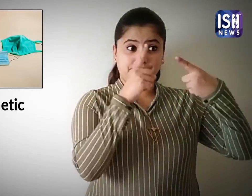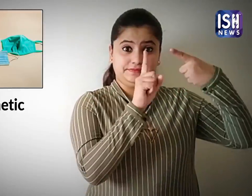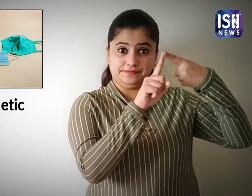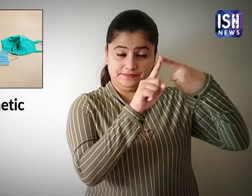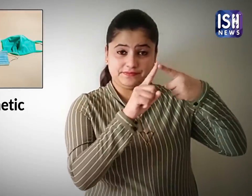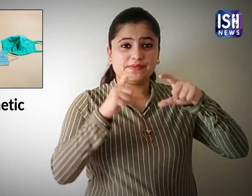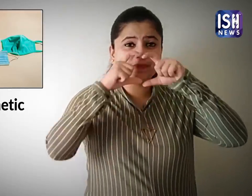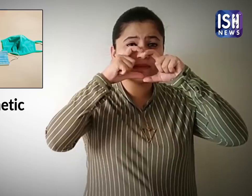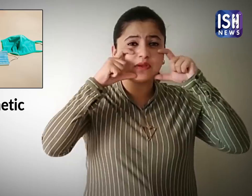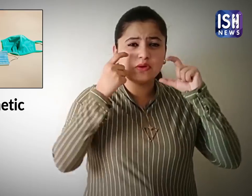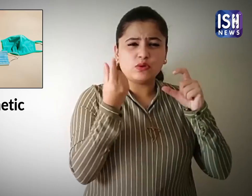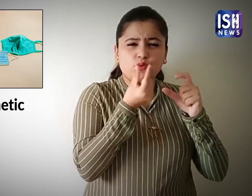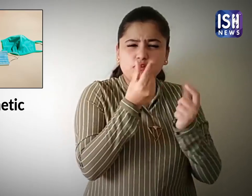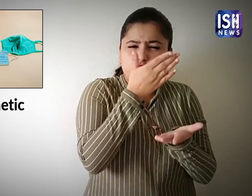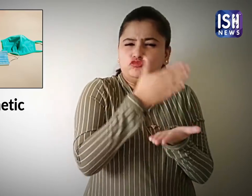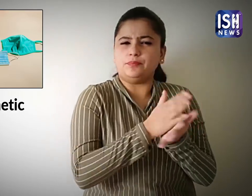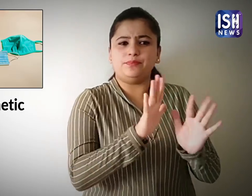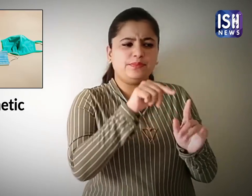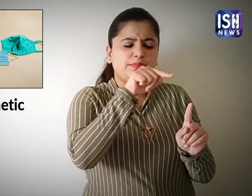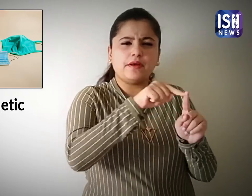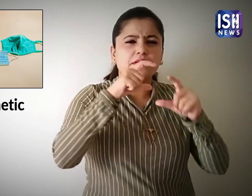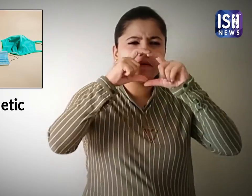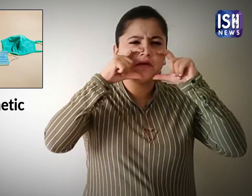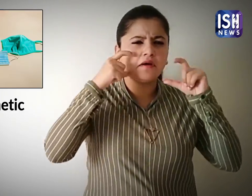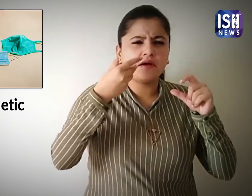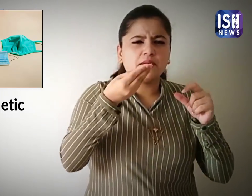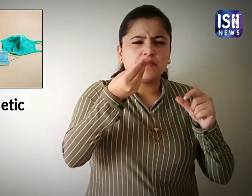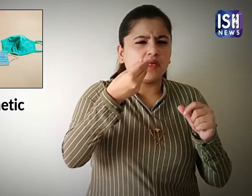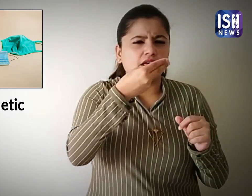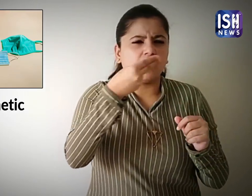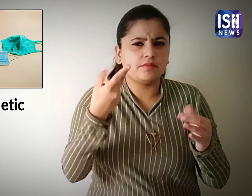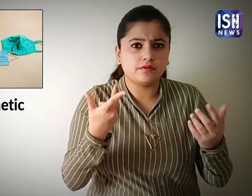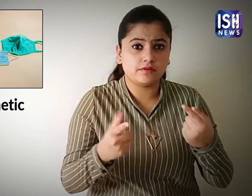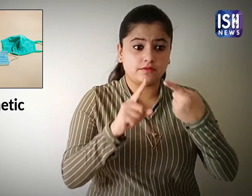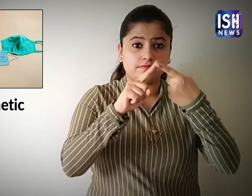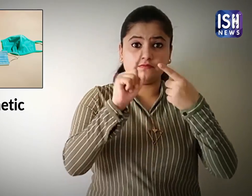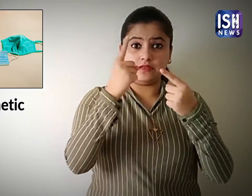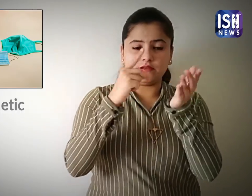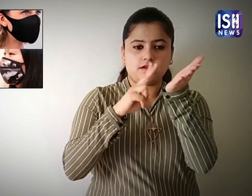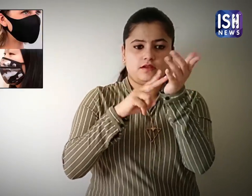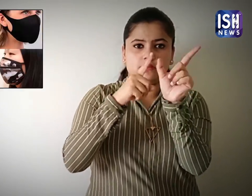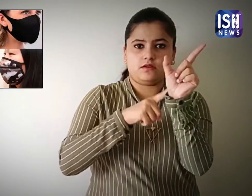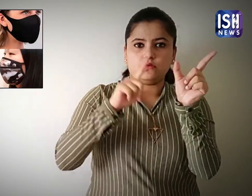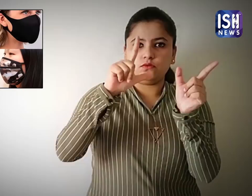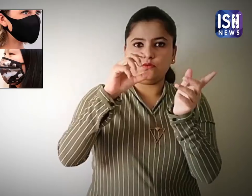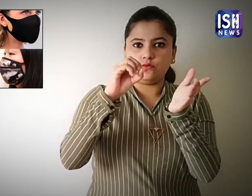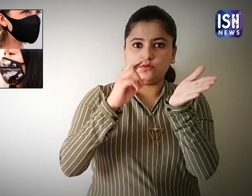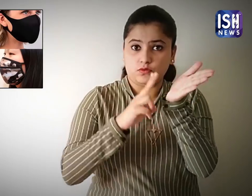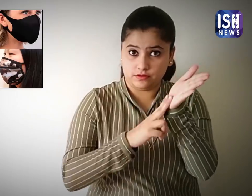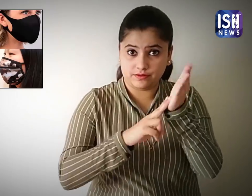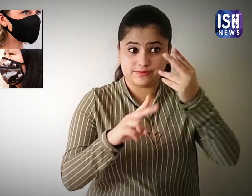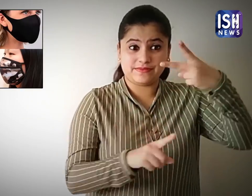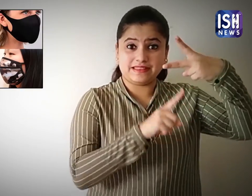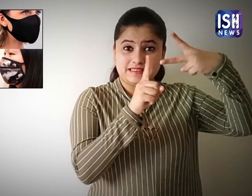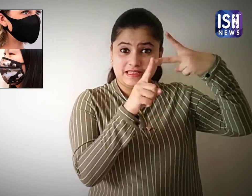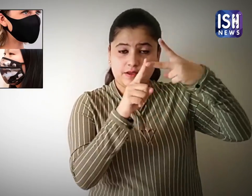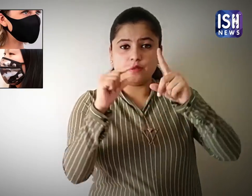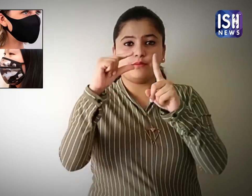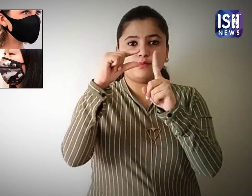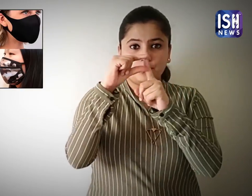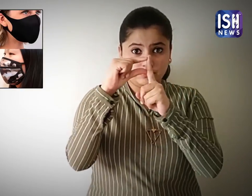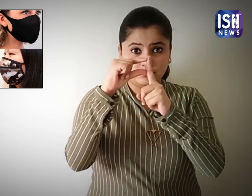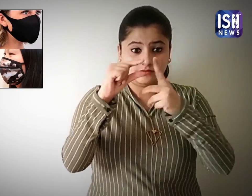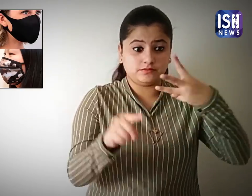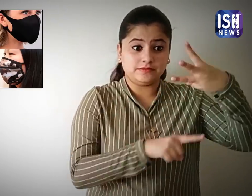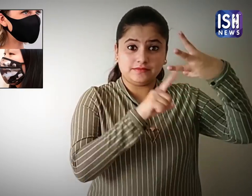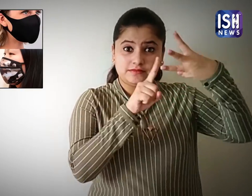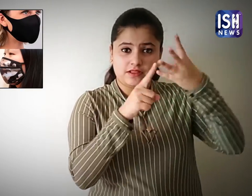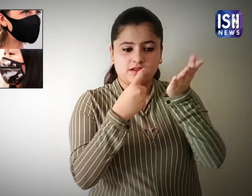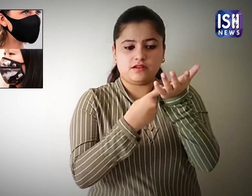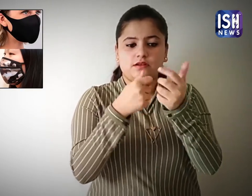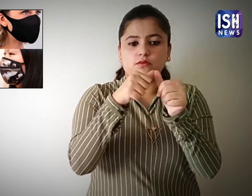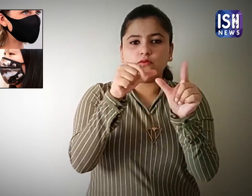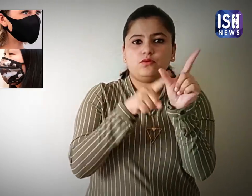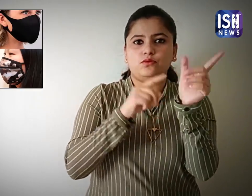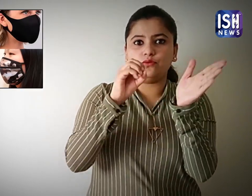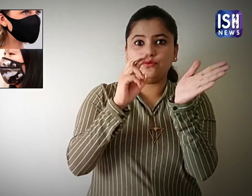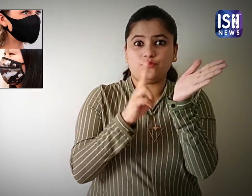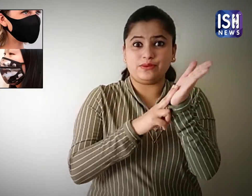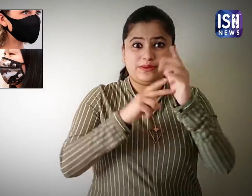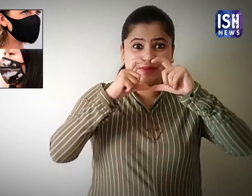Stop using masks made of nylon, polyster and rayon.